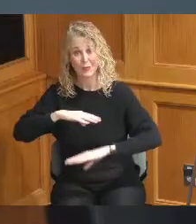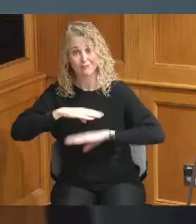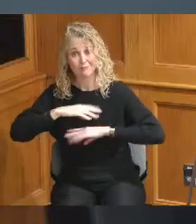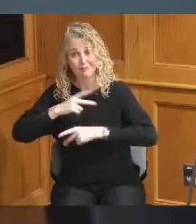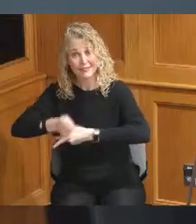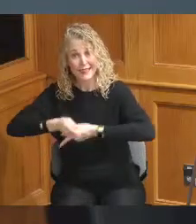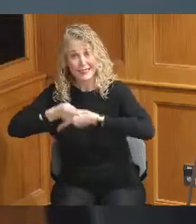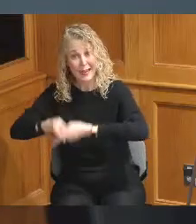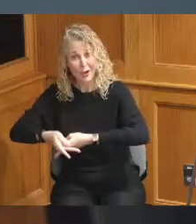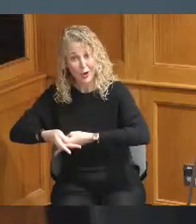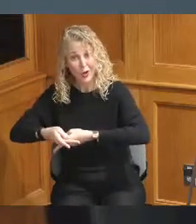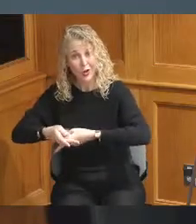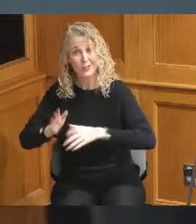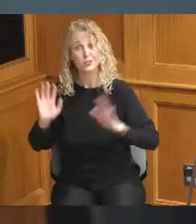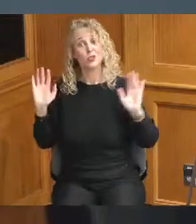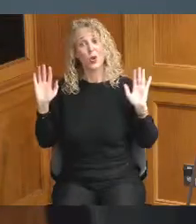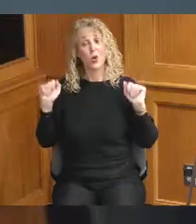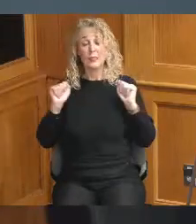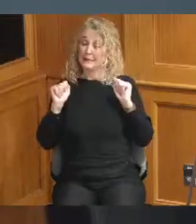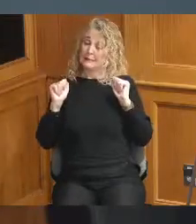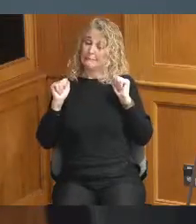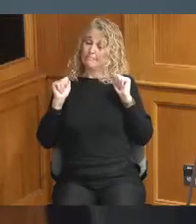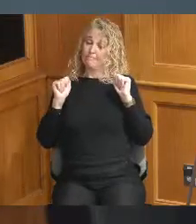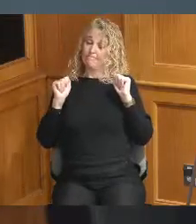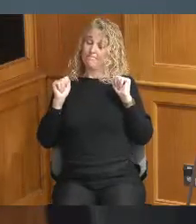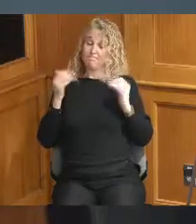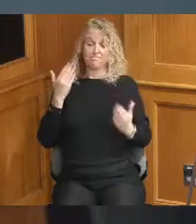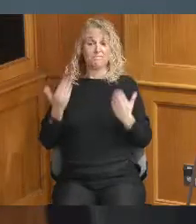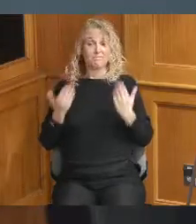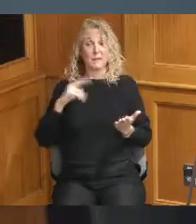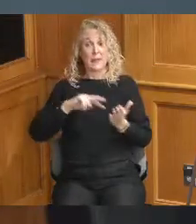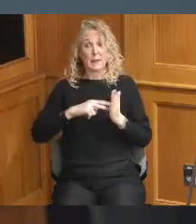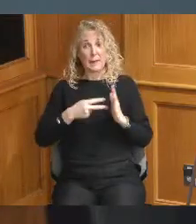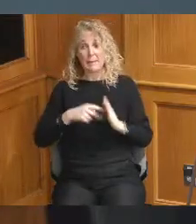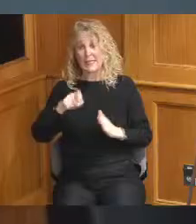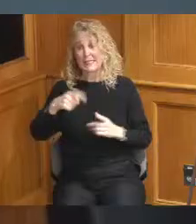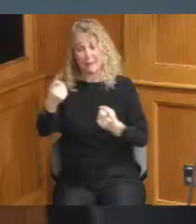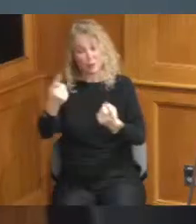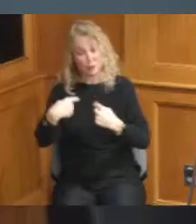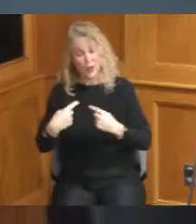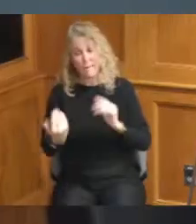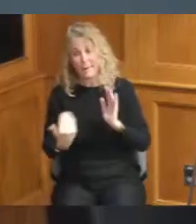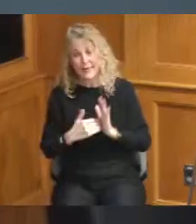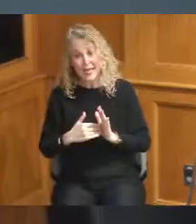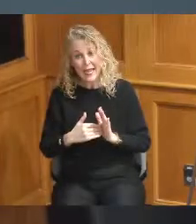just you know I don't know if you're going to come back for more money or what I'm not willing to do